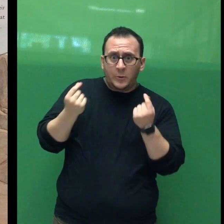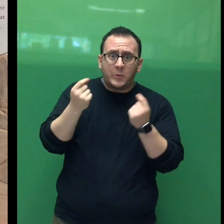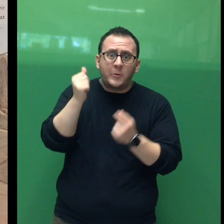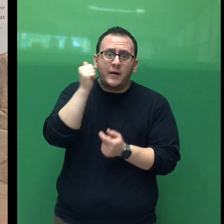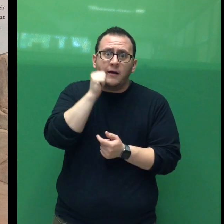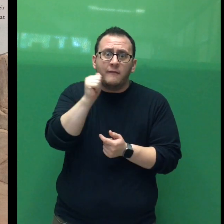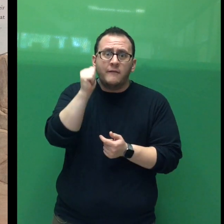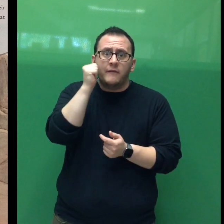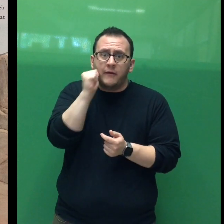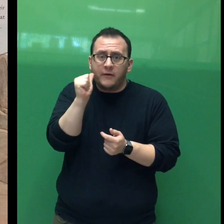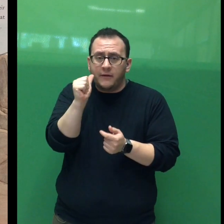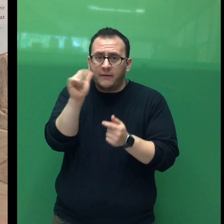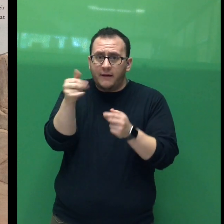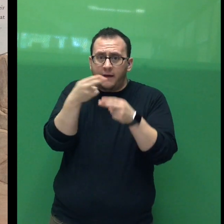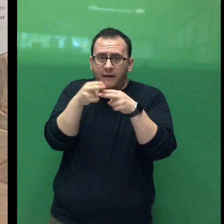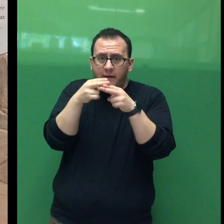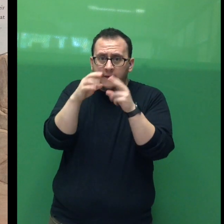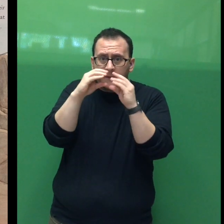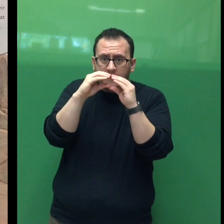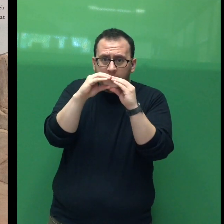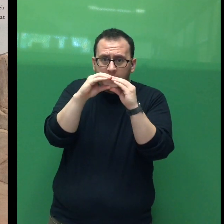On the right: Linden signs using American Sign Language.]